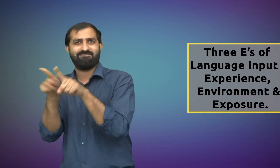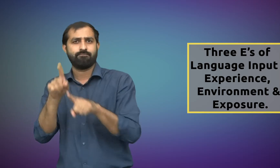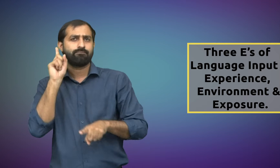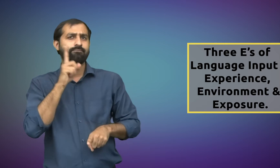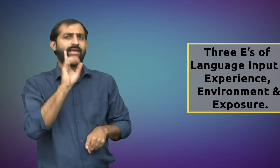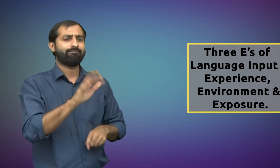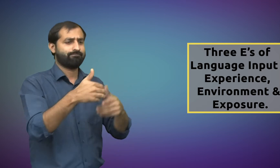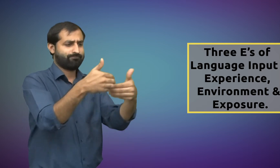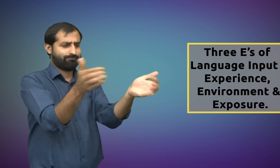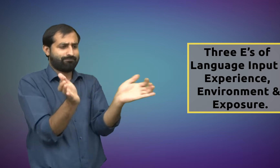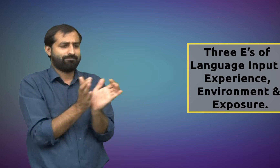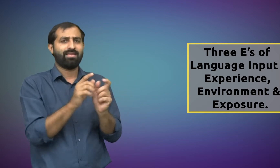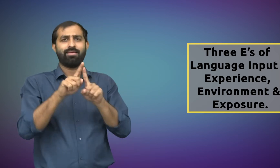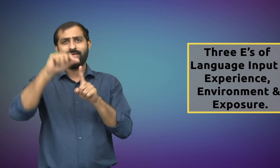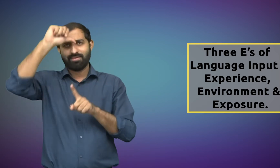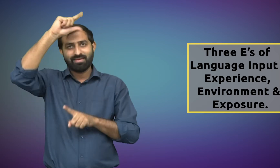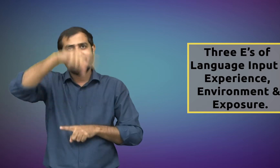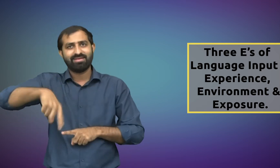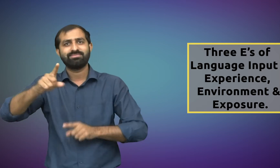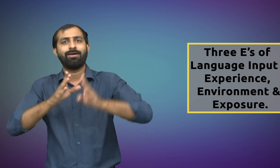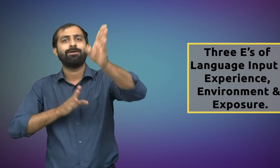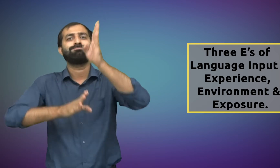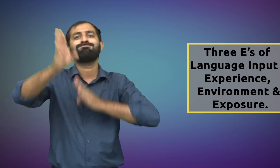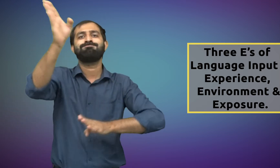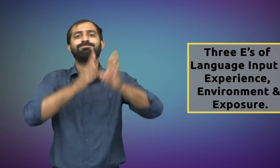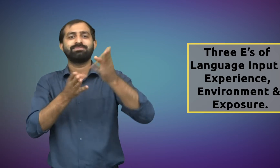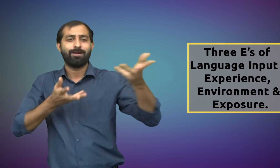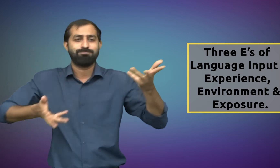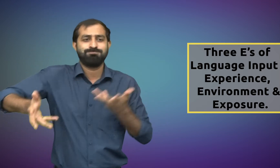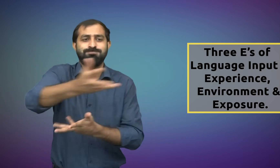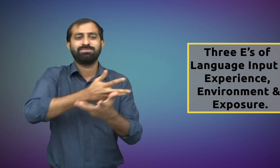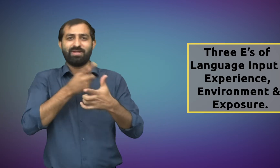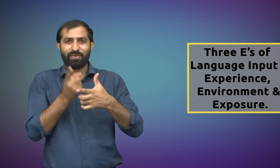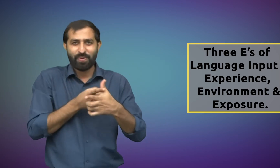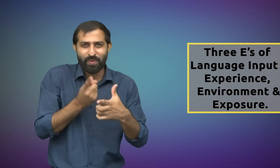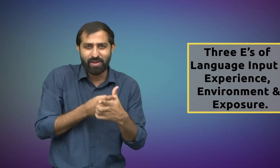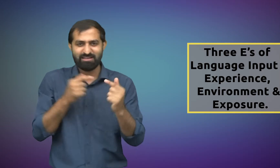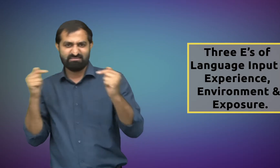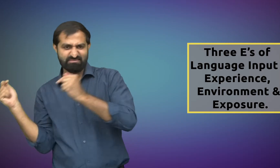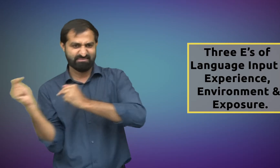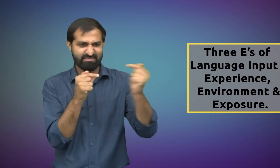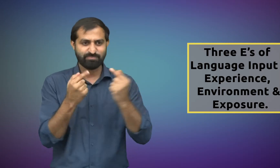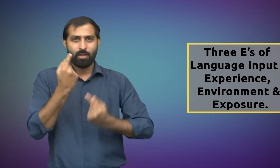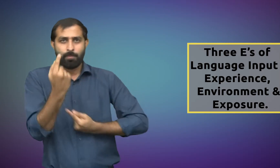In the same way, deaf people at different places have their own jokes, point of views, political discussions